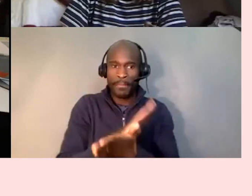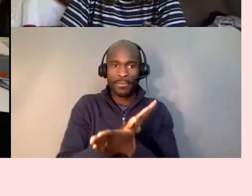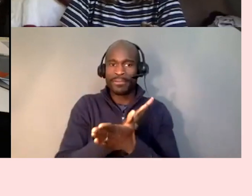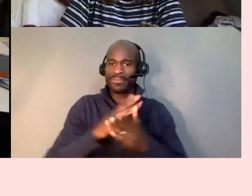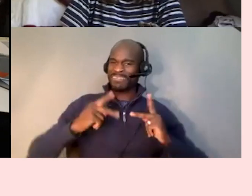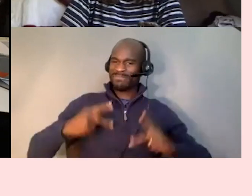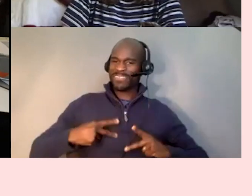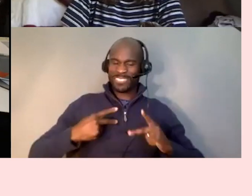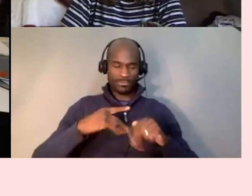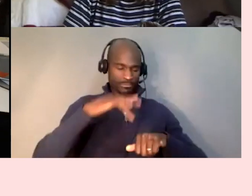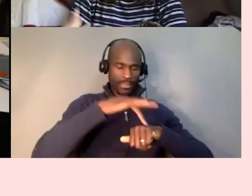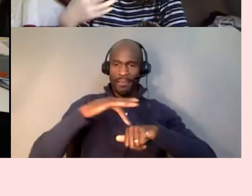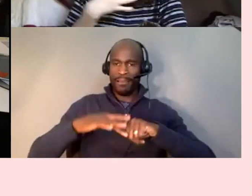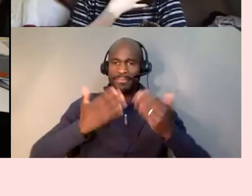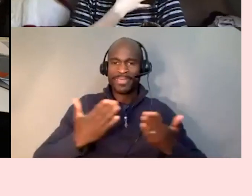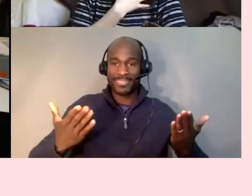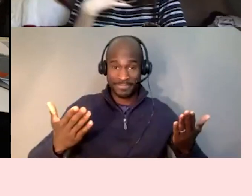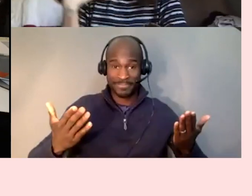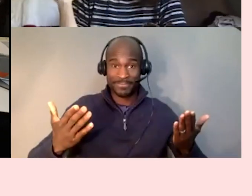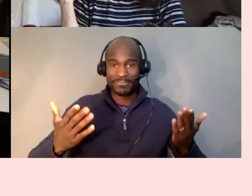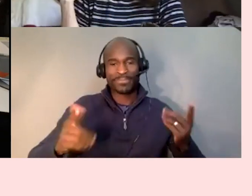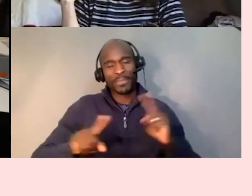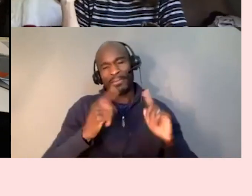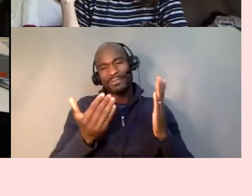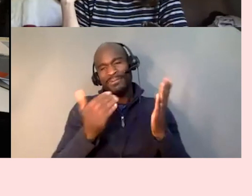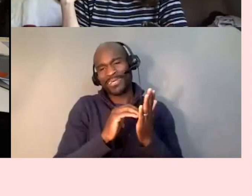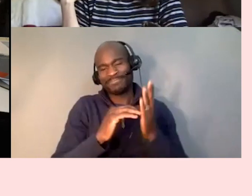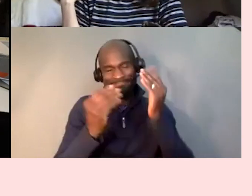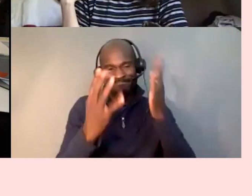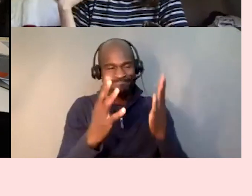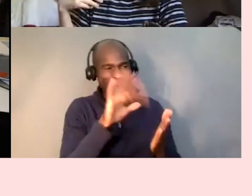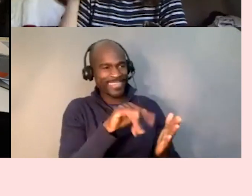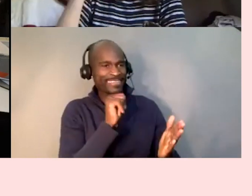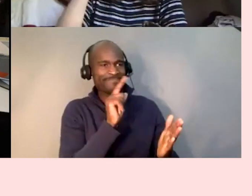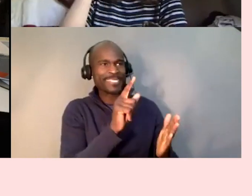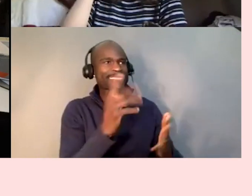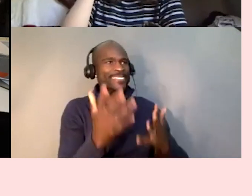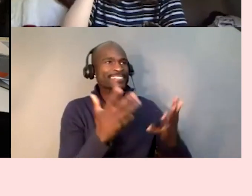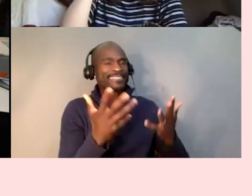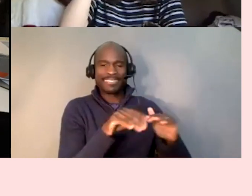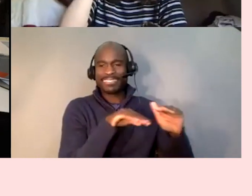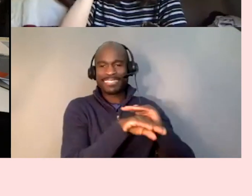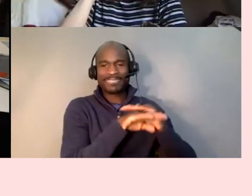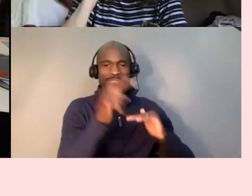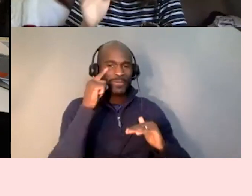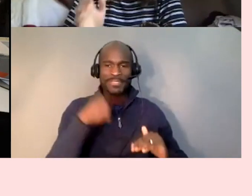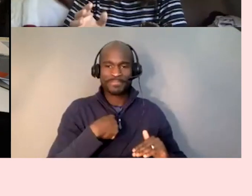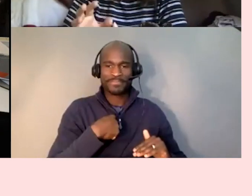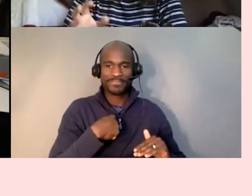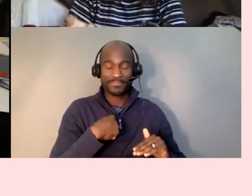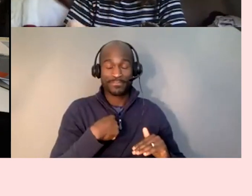but again it was just not as accessible for me and then I also really liked the opportunities